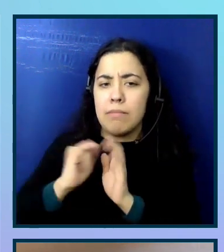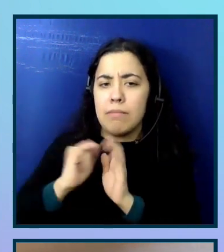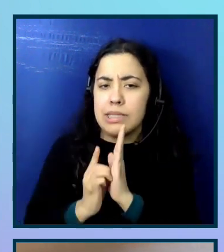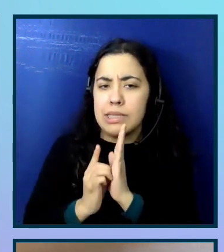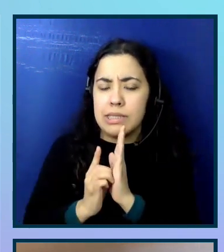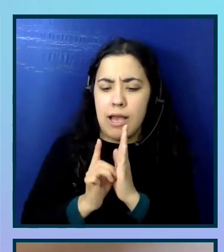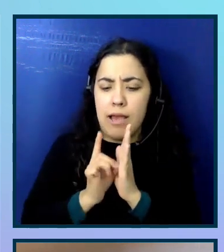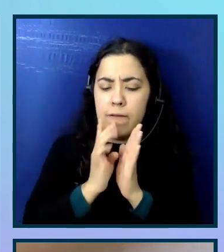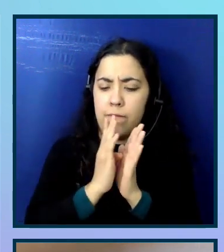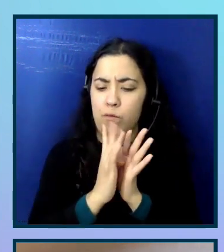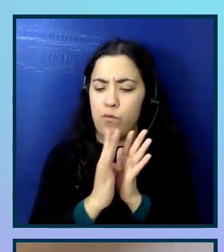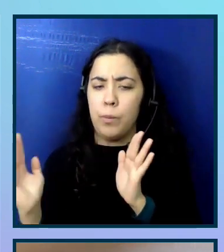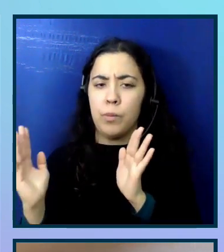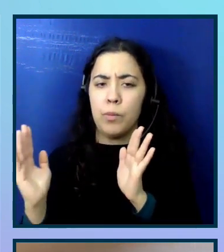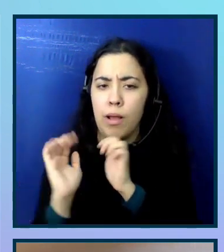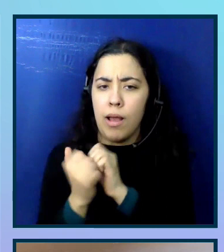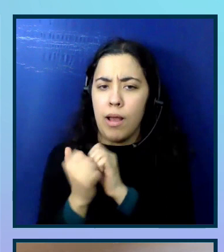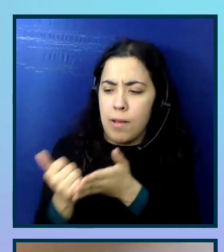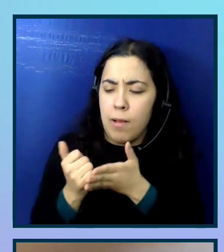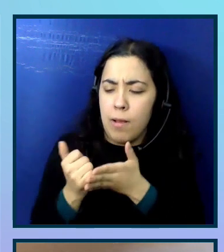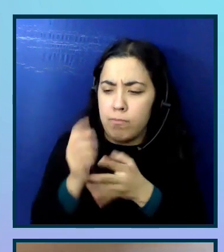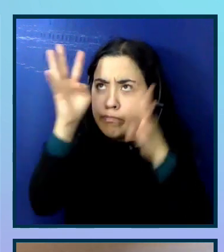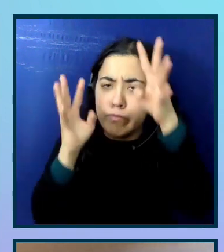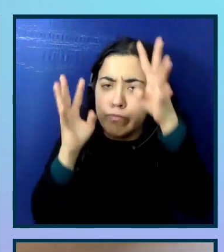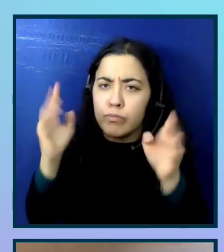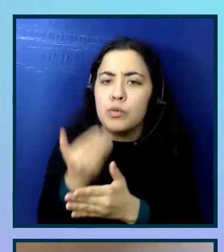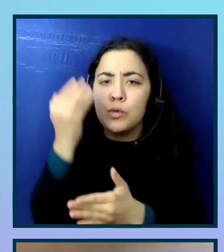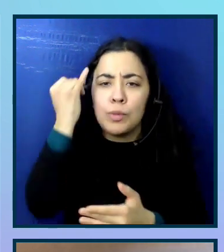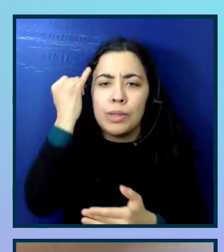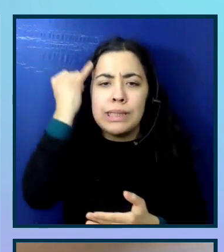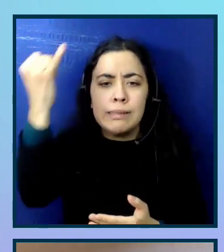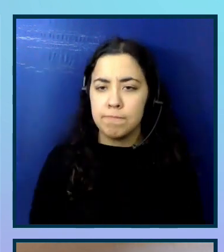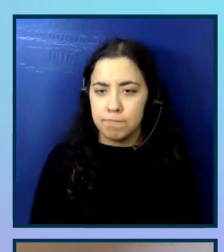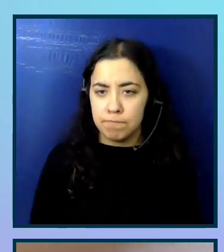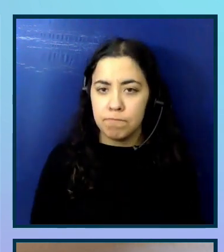can help generate ideas. Number three. Explain how my students